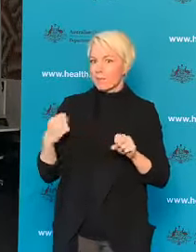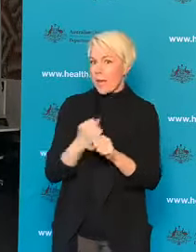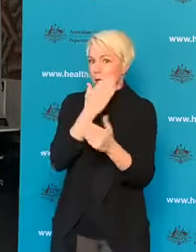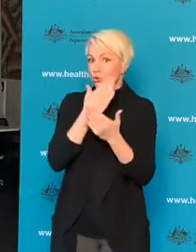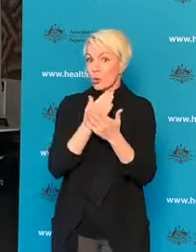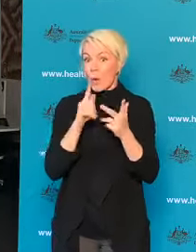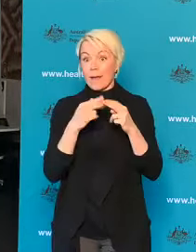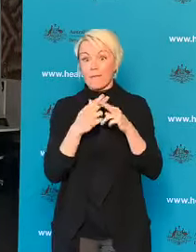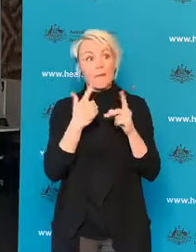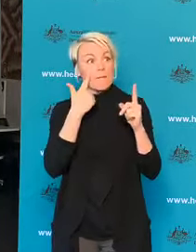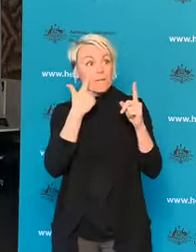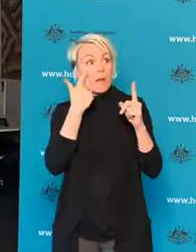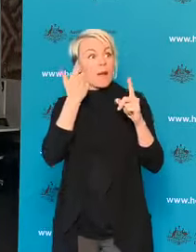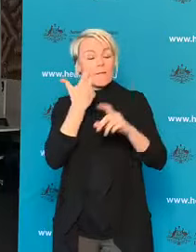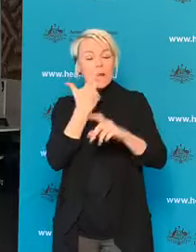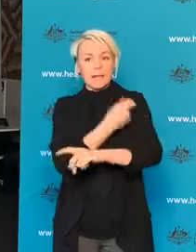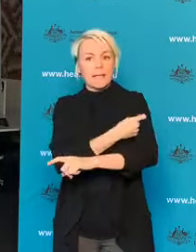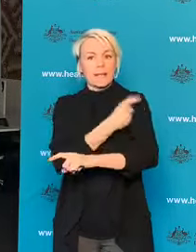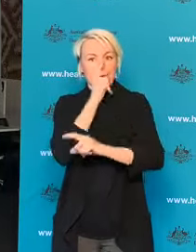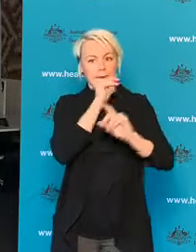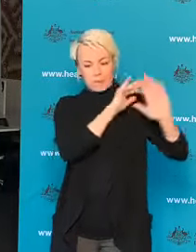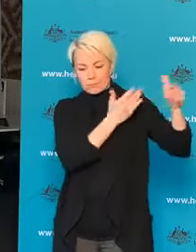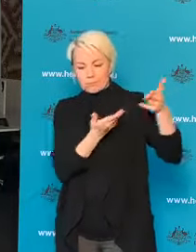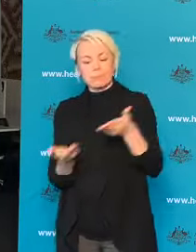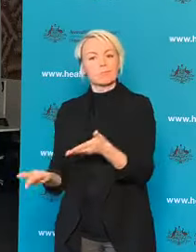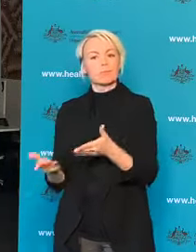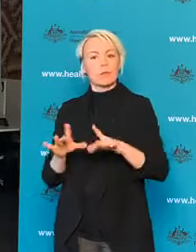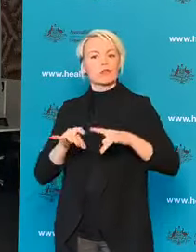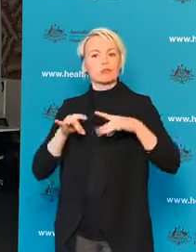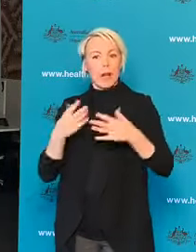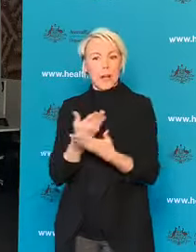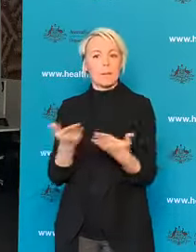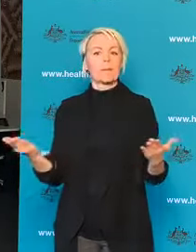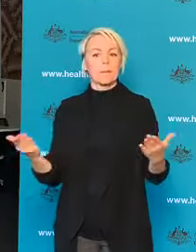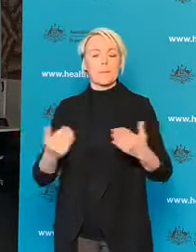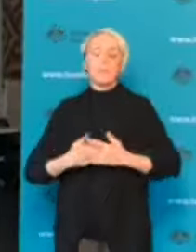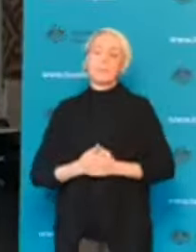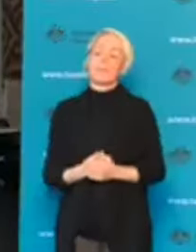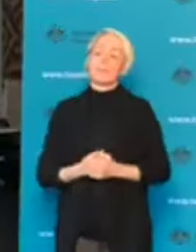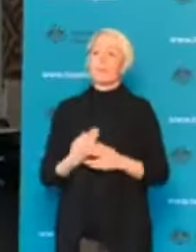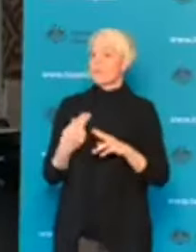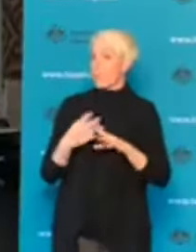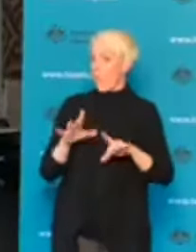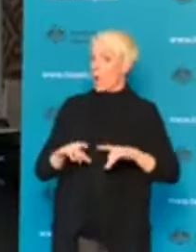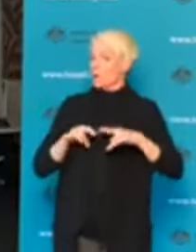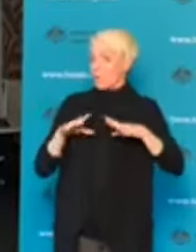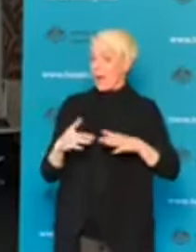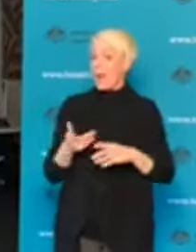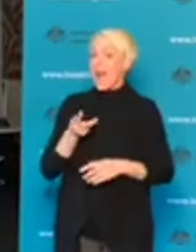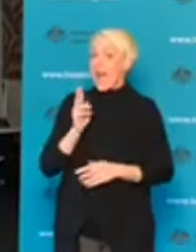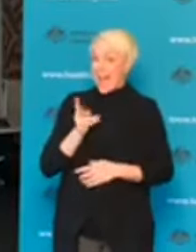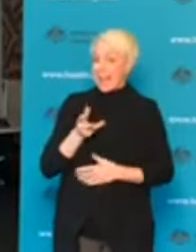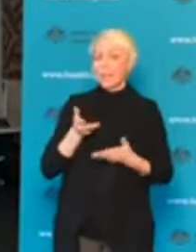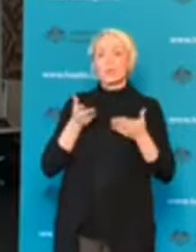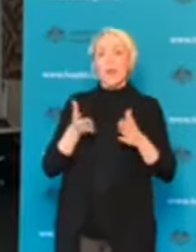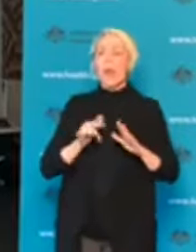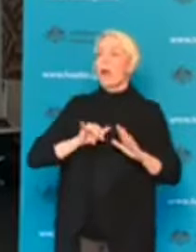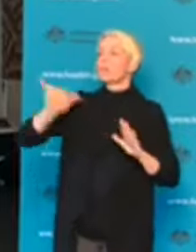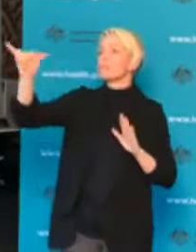our population. Of course in order for Australia to open up our borders once a vaccine becomes available it's going to